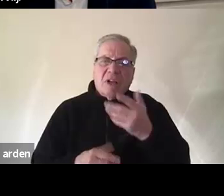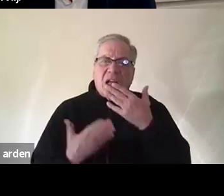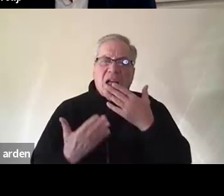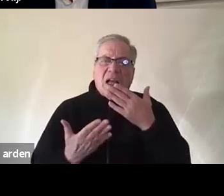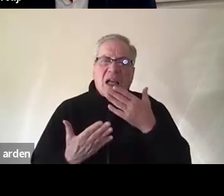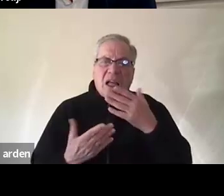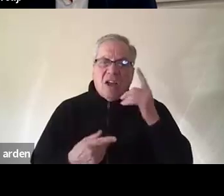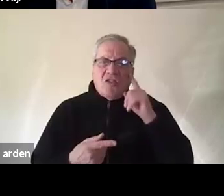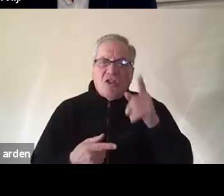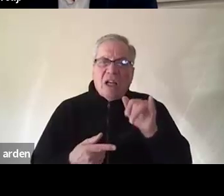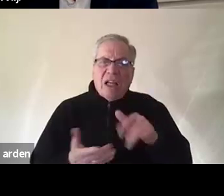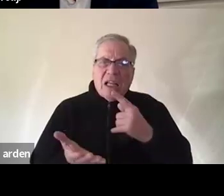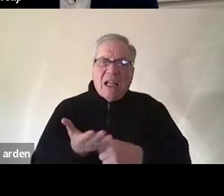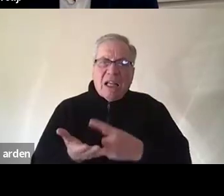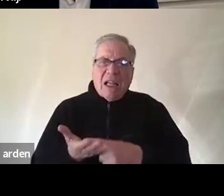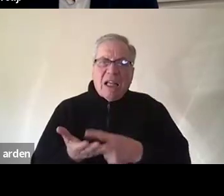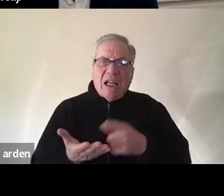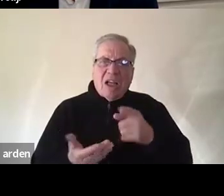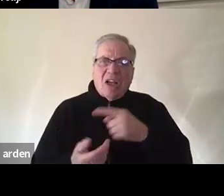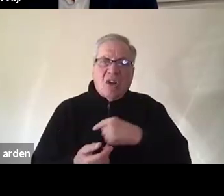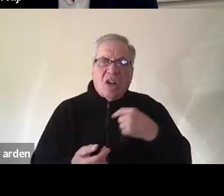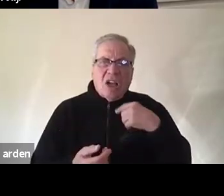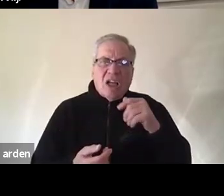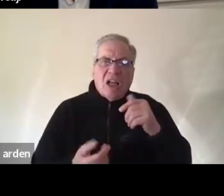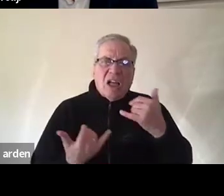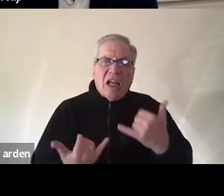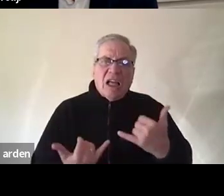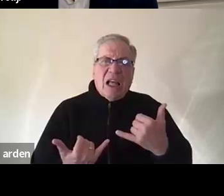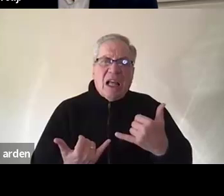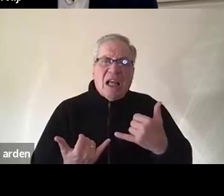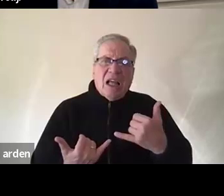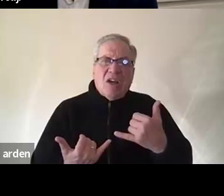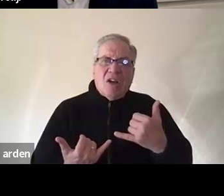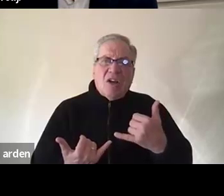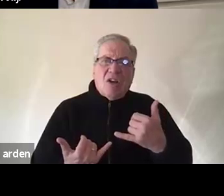Thank you for this discussion. Actually we are right now trying to